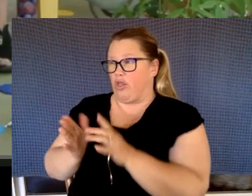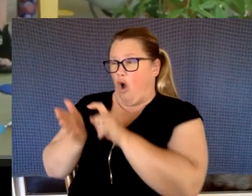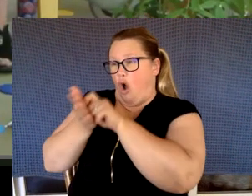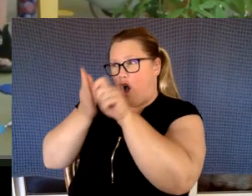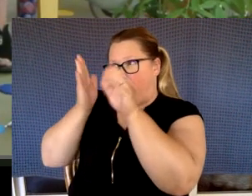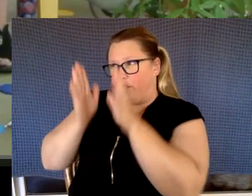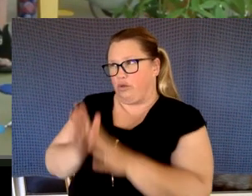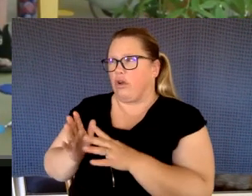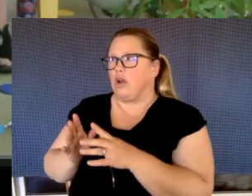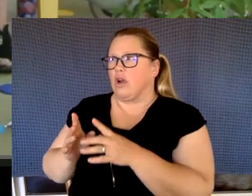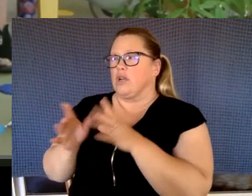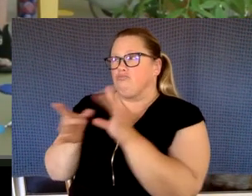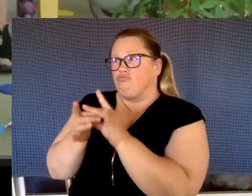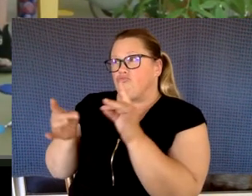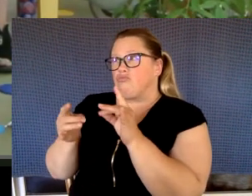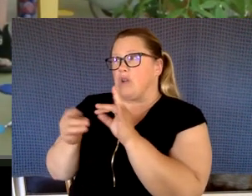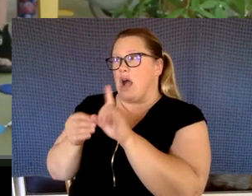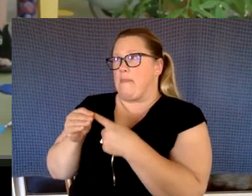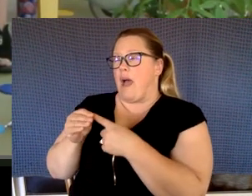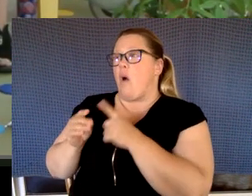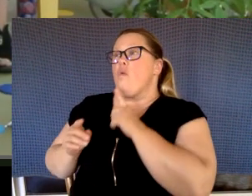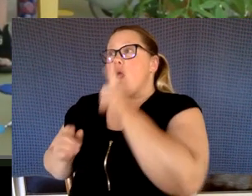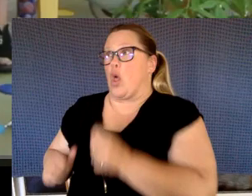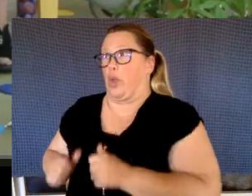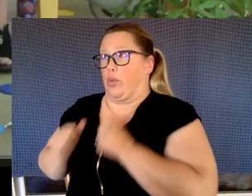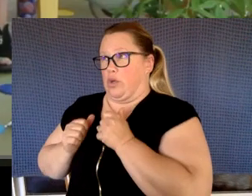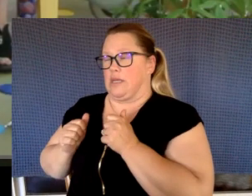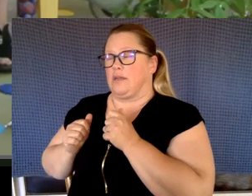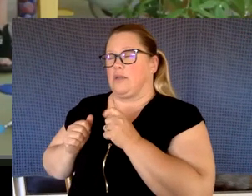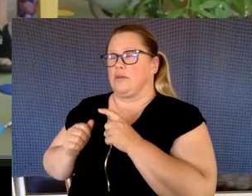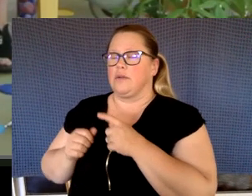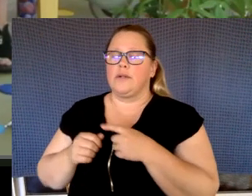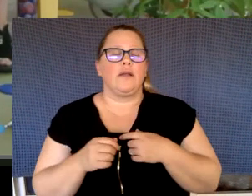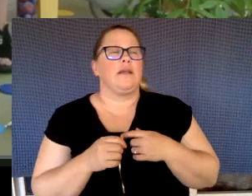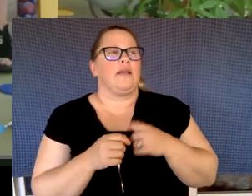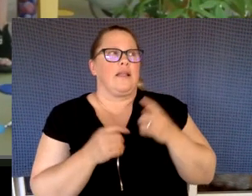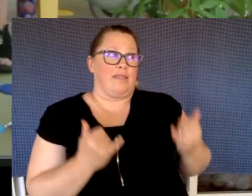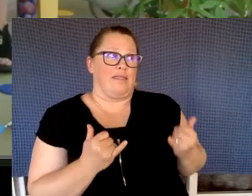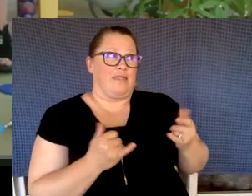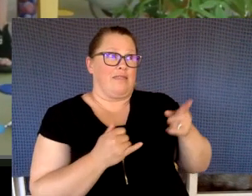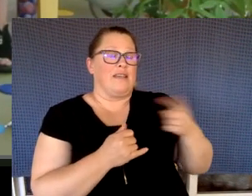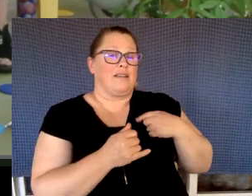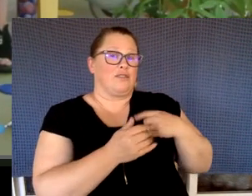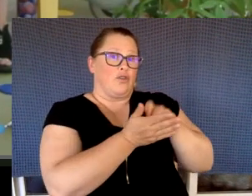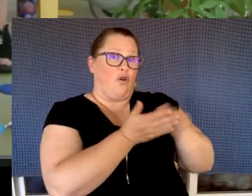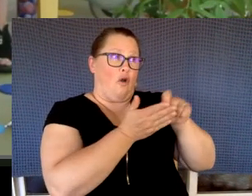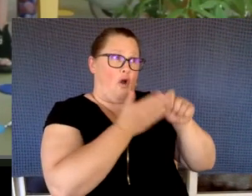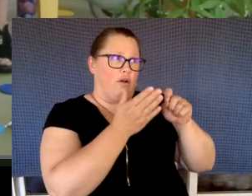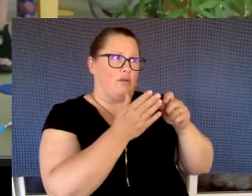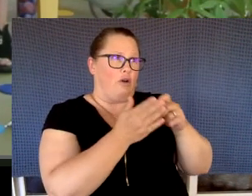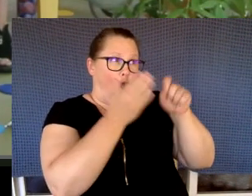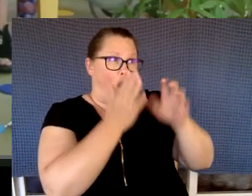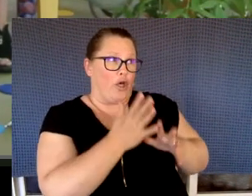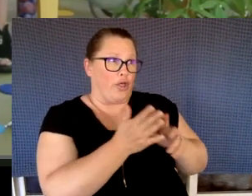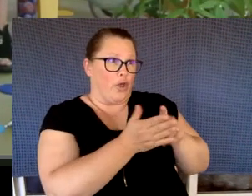is written by someone else so it's just a biography. But if Yayoi Kusama wrote this book about herself